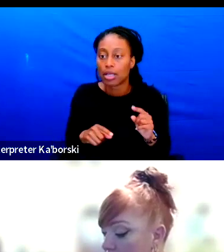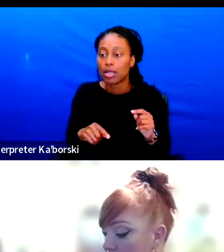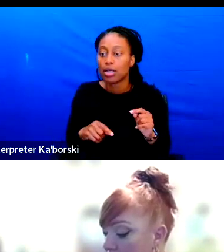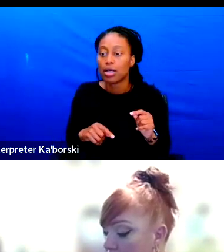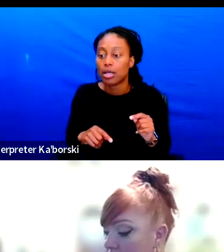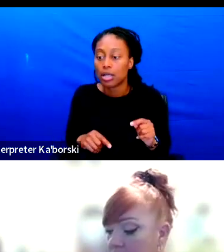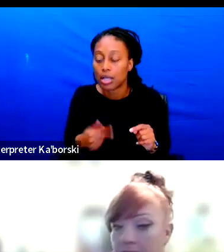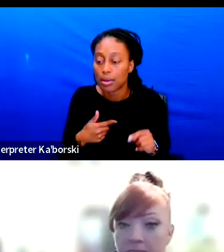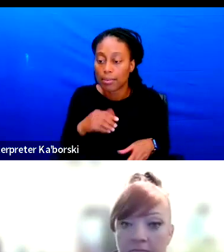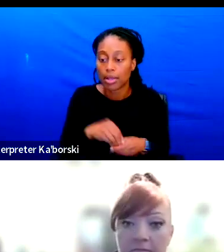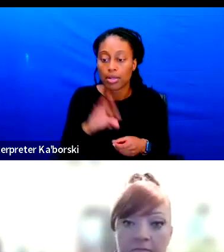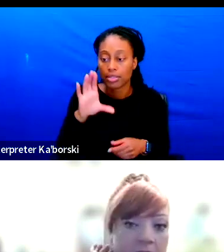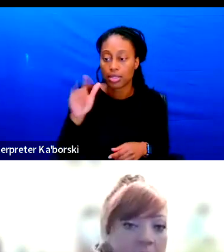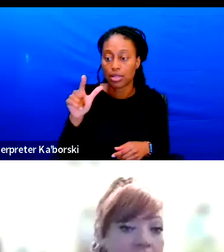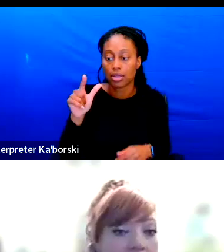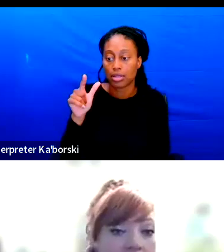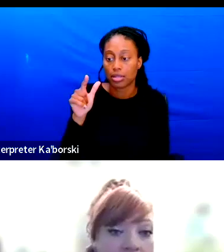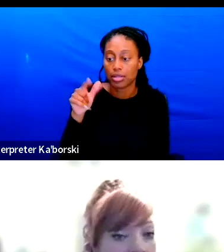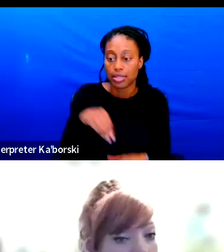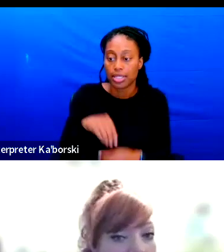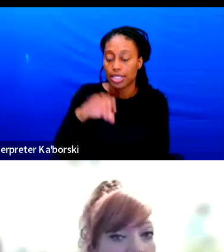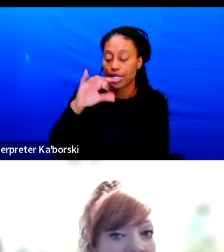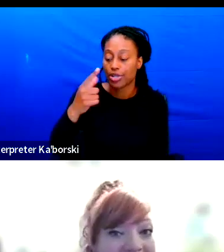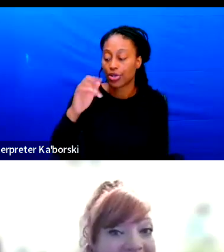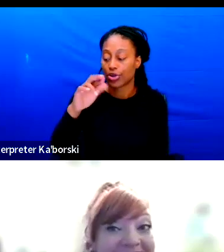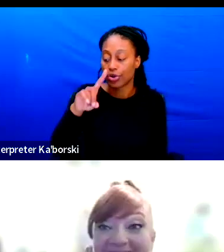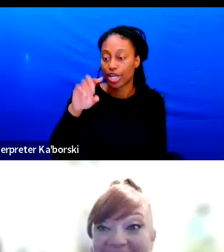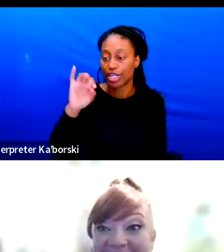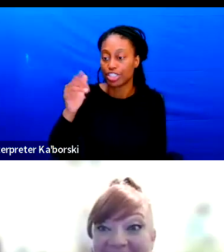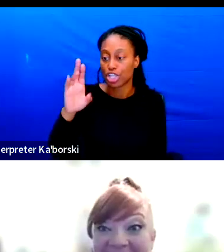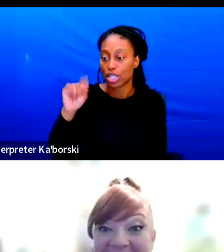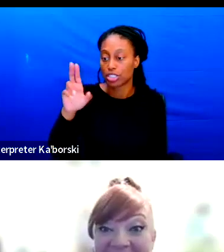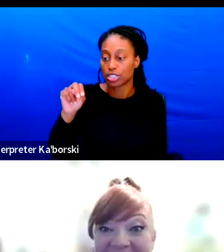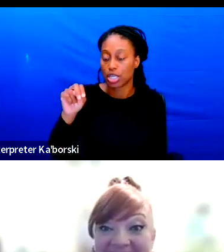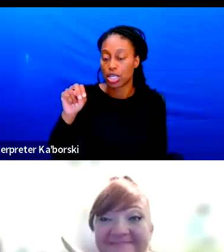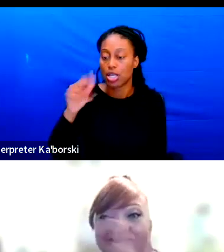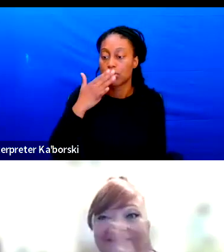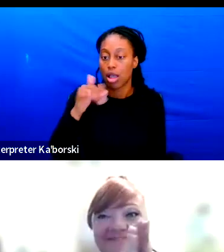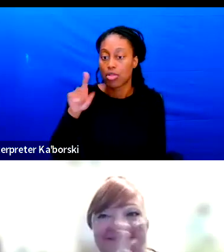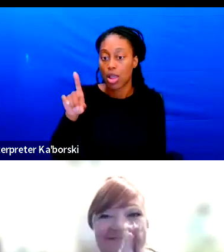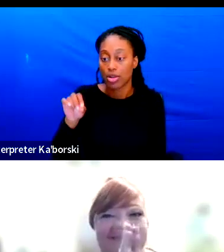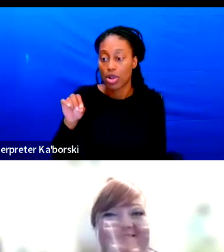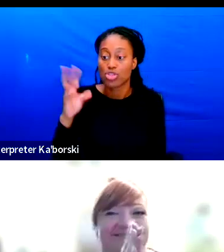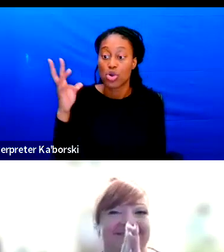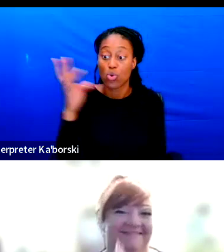Tracy Morton: I'm in the Center for Independence and Grand Junction, Colorado. We're on the western slope, very, very rural.